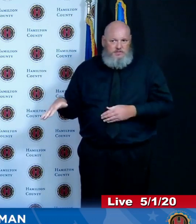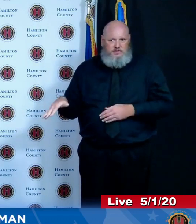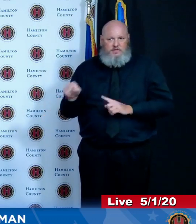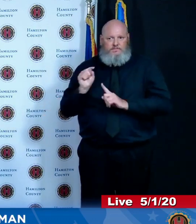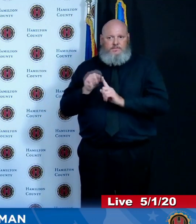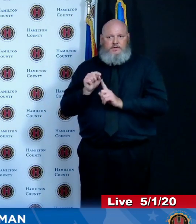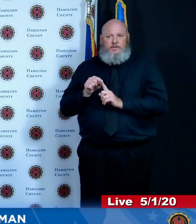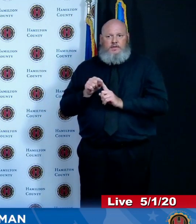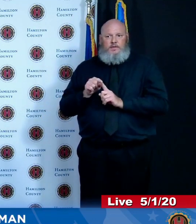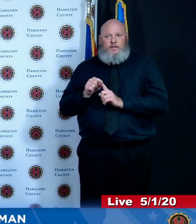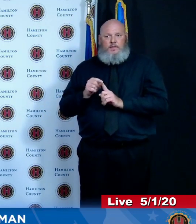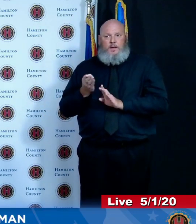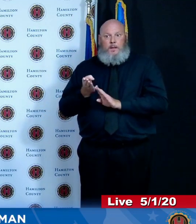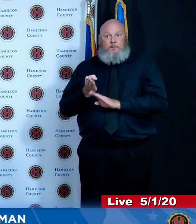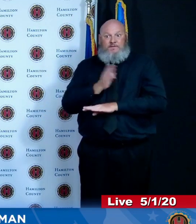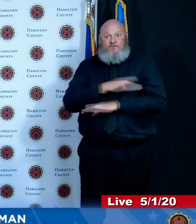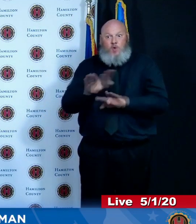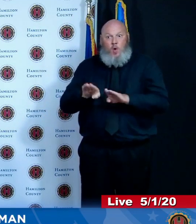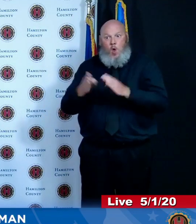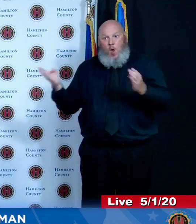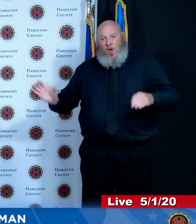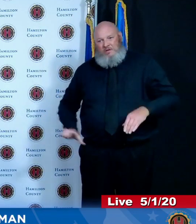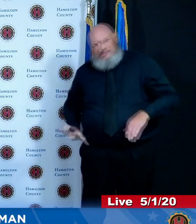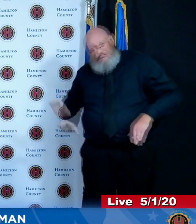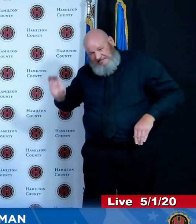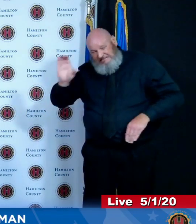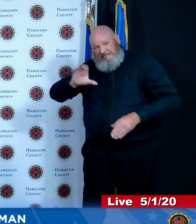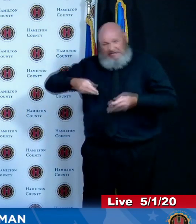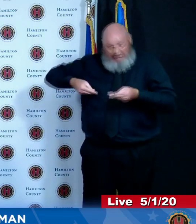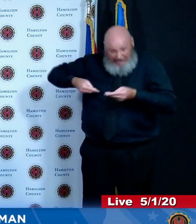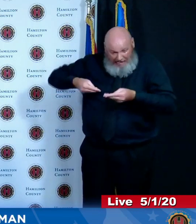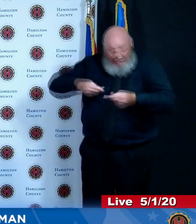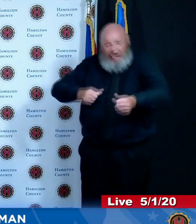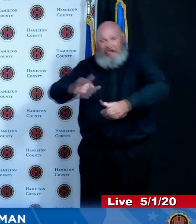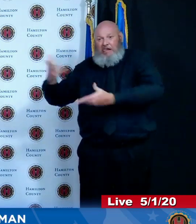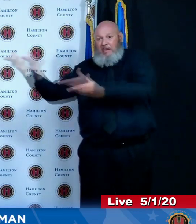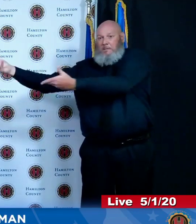possibility of a cancellation we know that when you pack a lot of people into